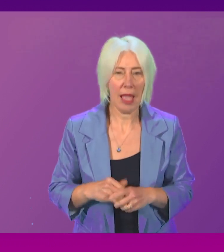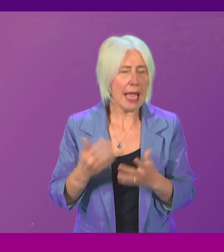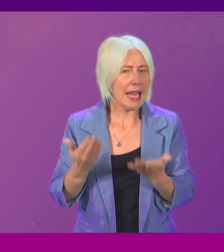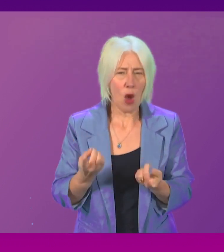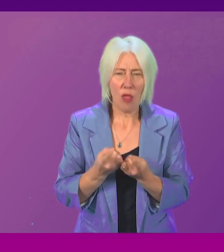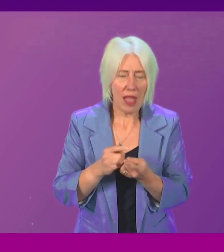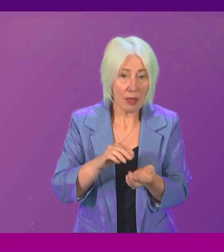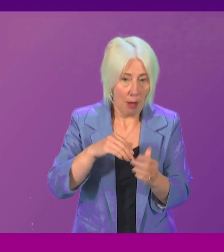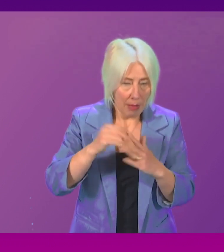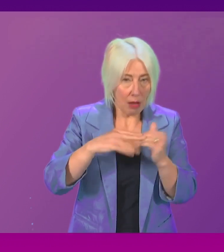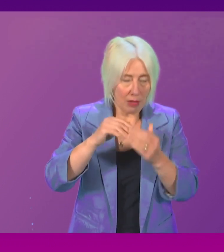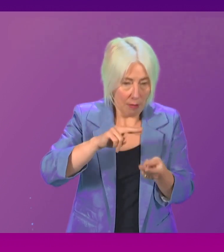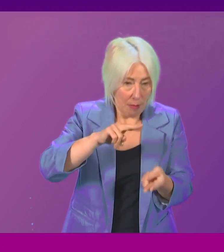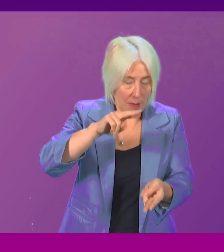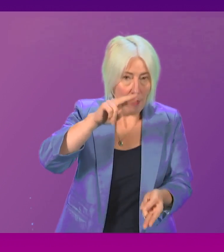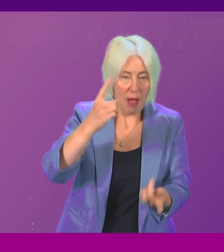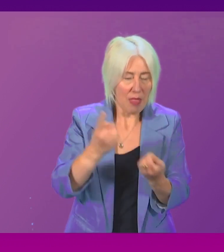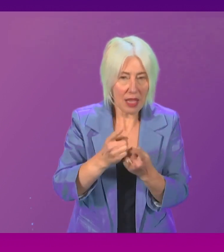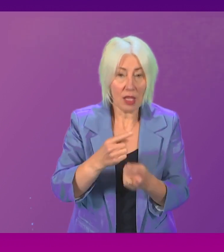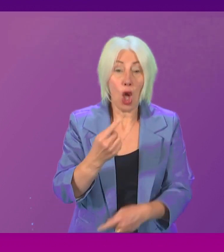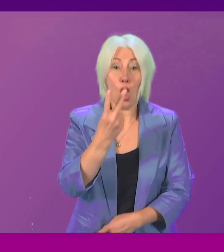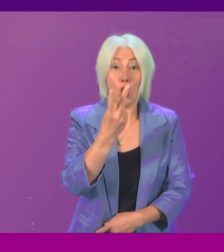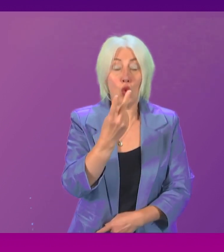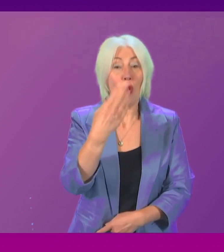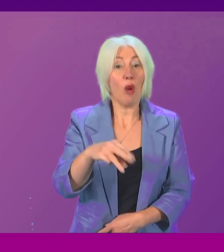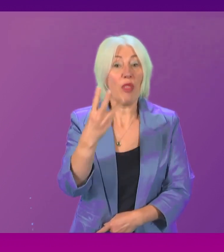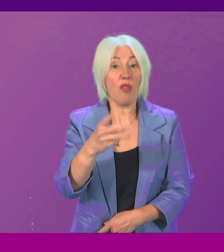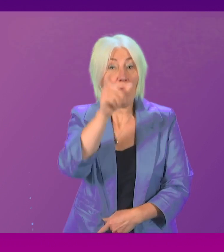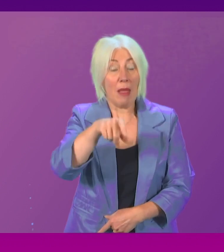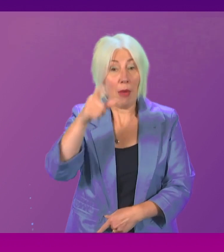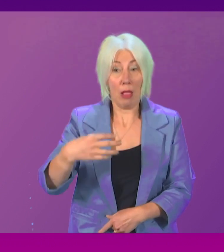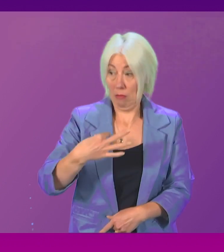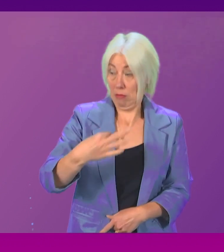agree with two of the three SNP leadership candidates that mediocrity, continuity and